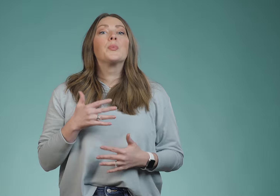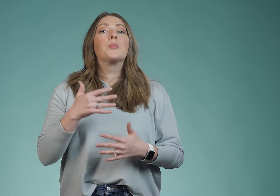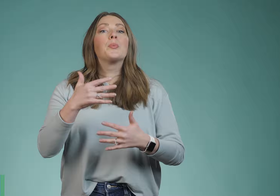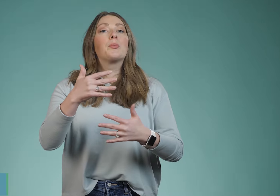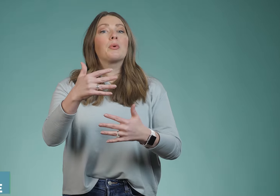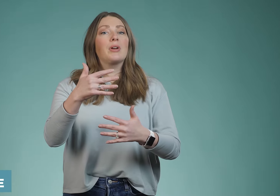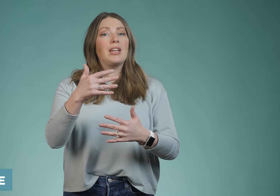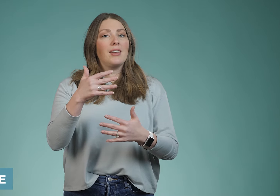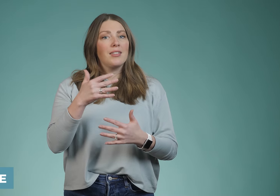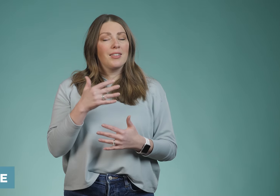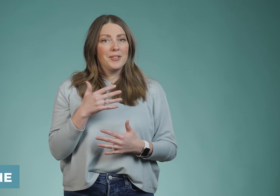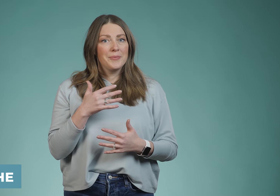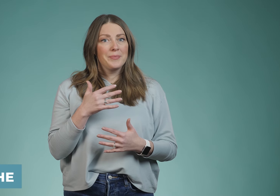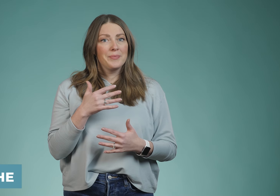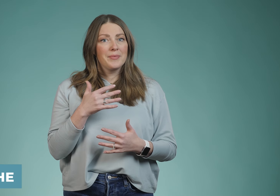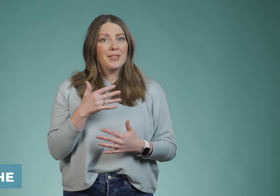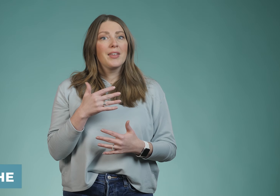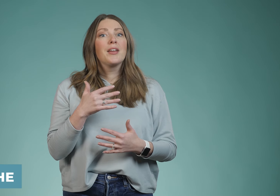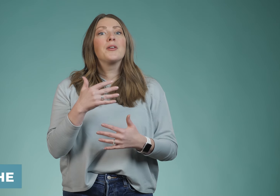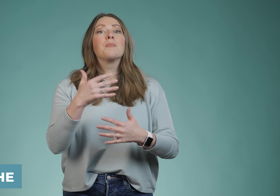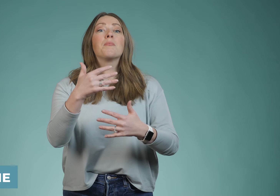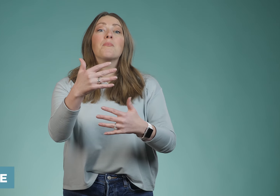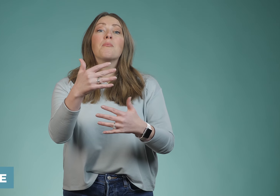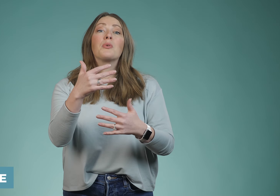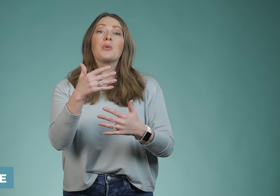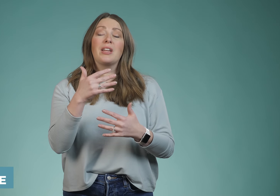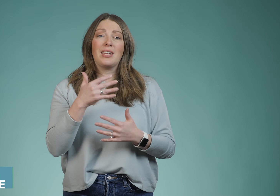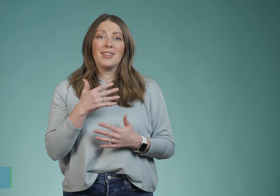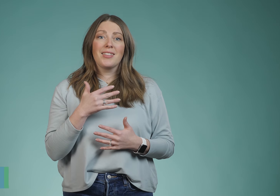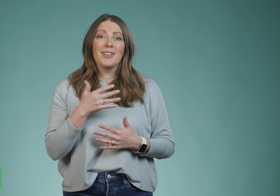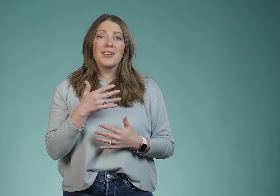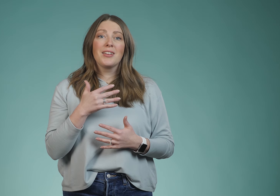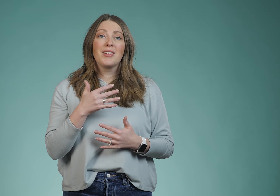Breathe.